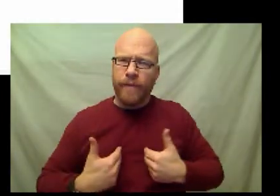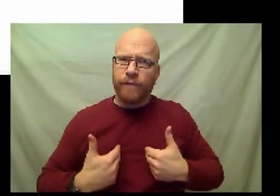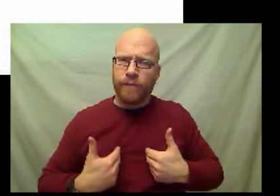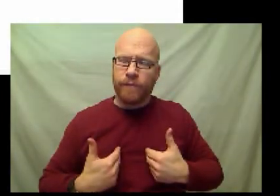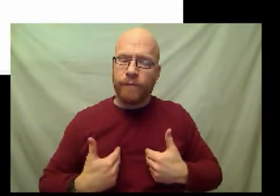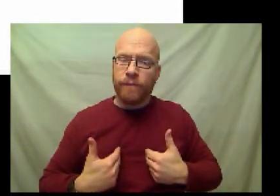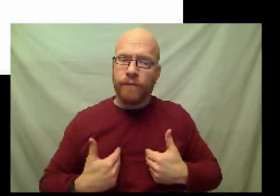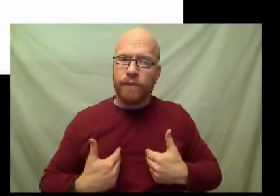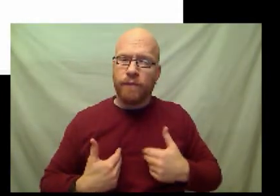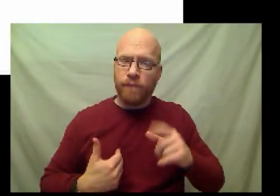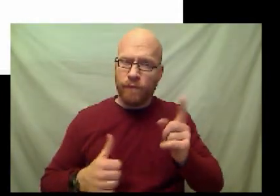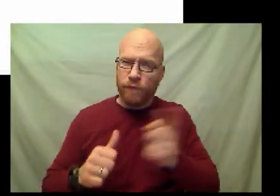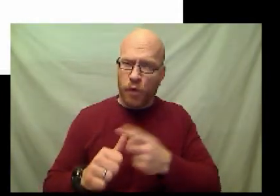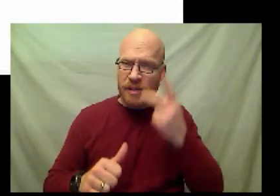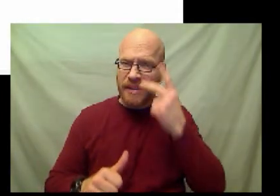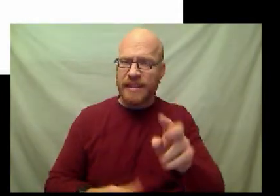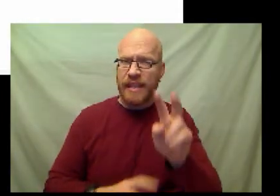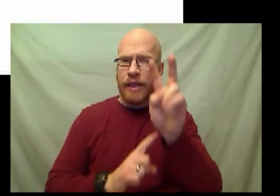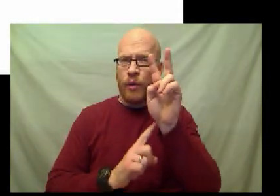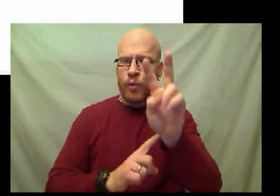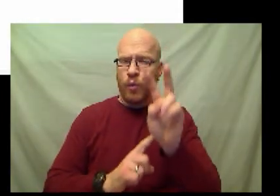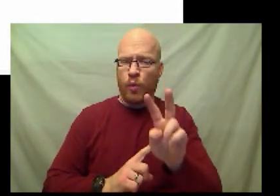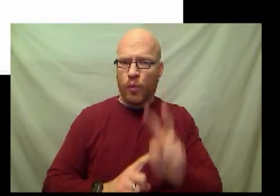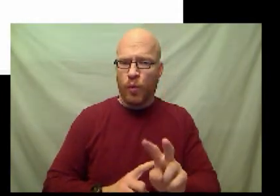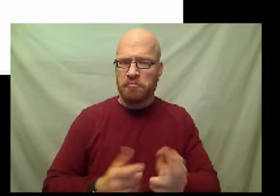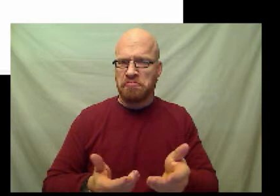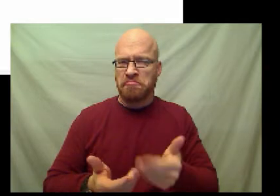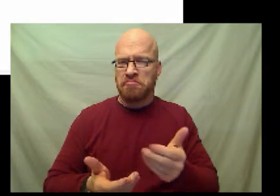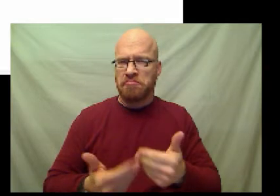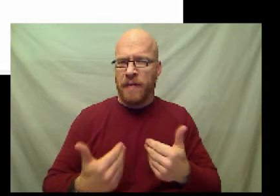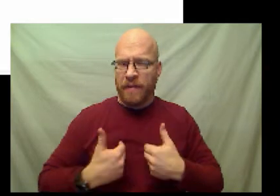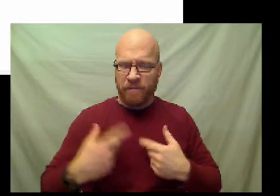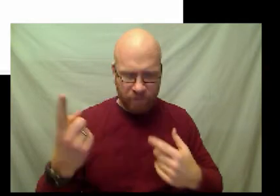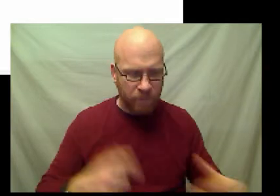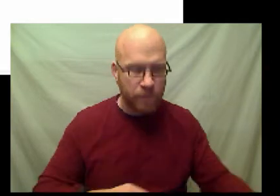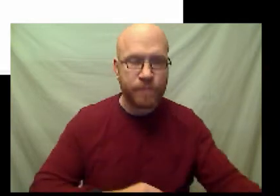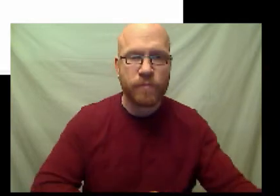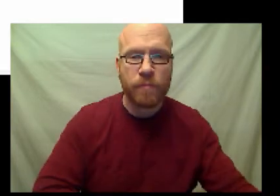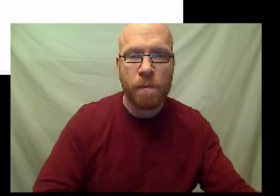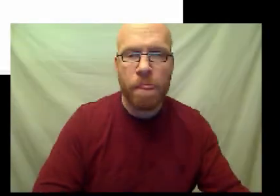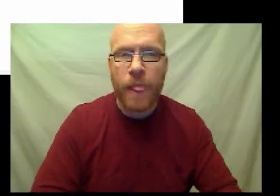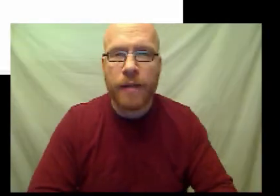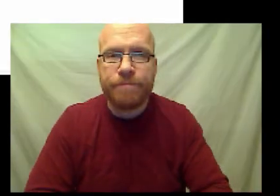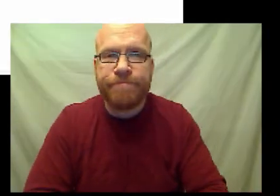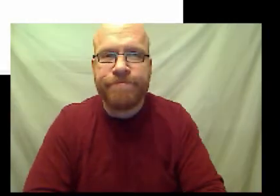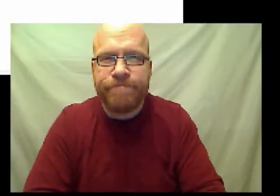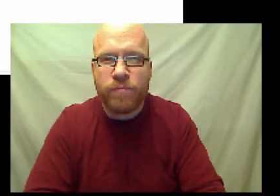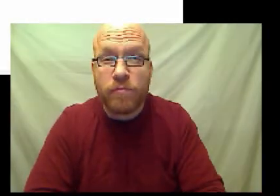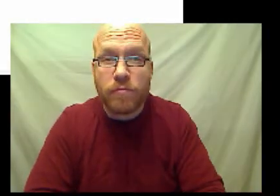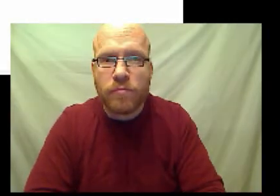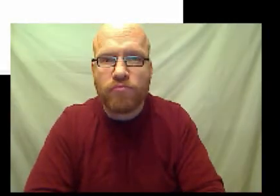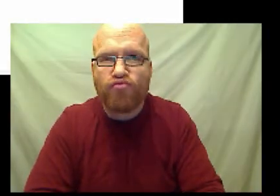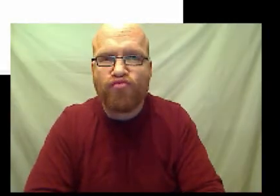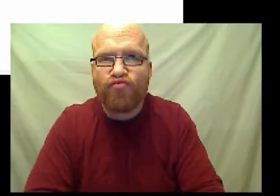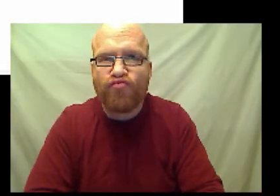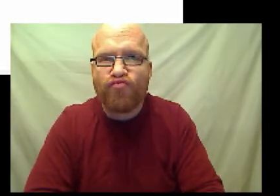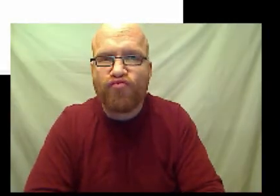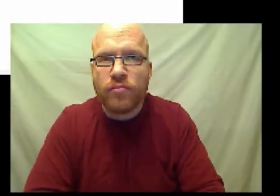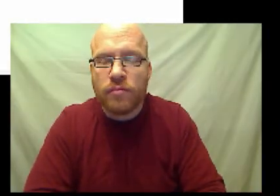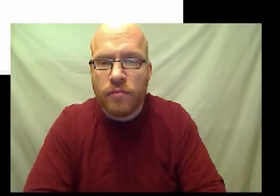out what matches across all three terms. I notice 2 is in each term so 2, 2, and 2. That's easy.